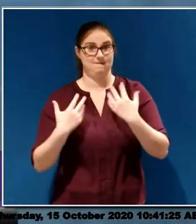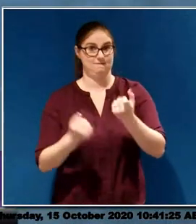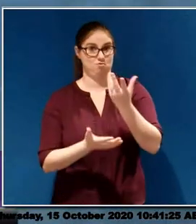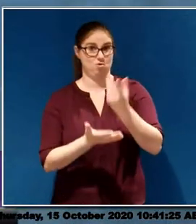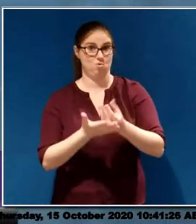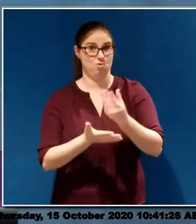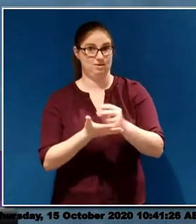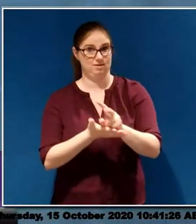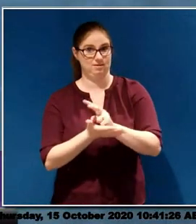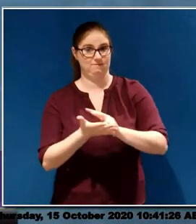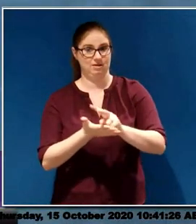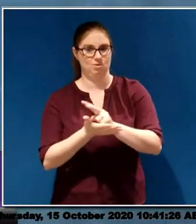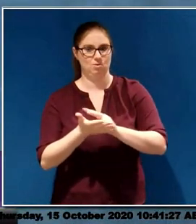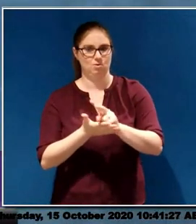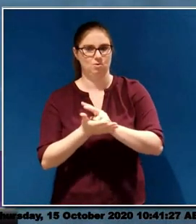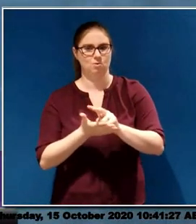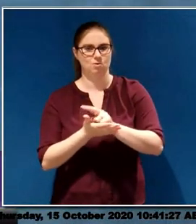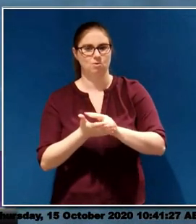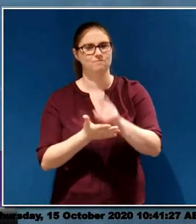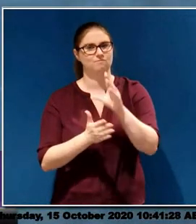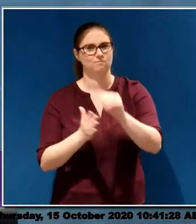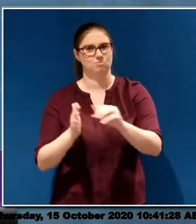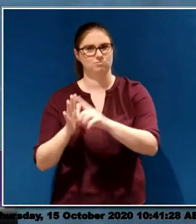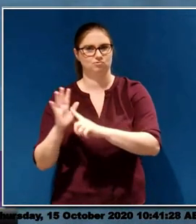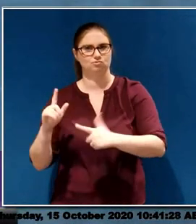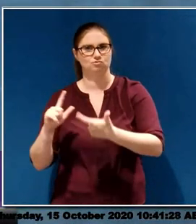It will just be heard by those in the Commission room.